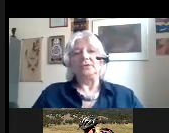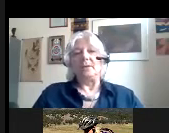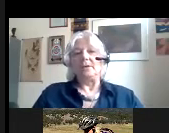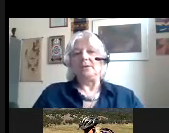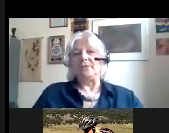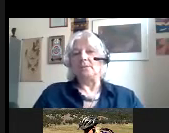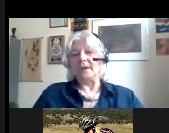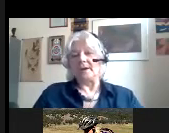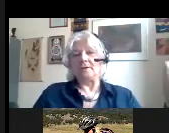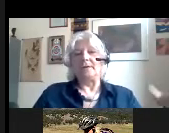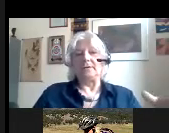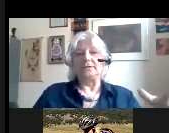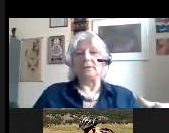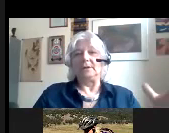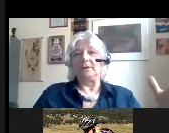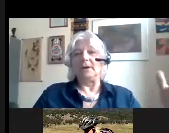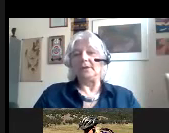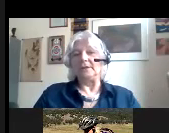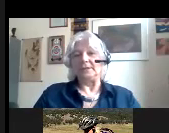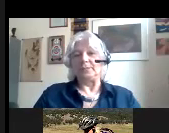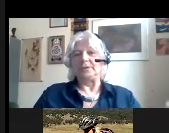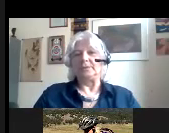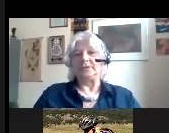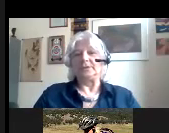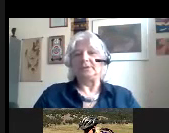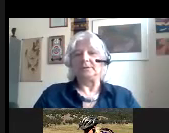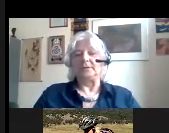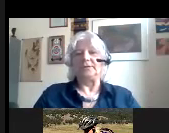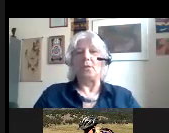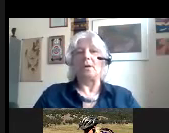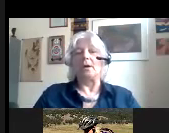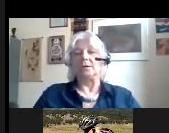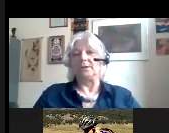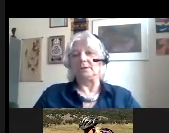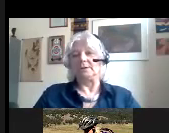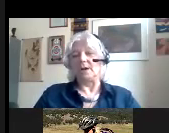trauma informed care, other than the six principles, there's these four Rs that are talked